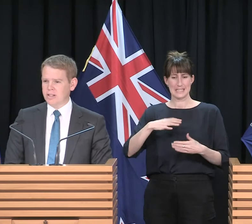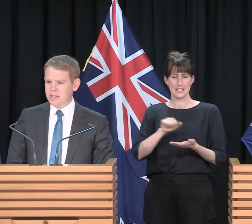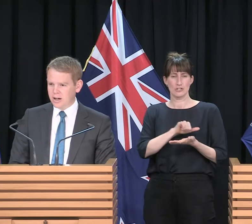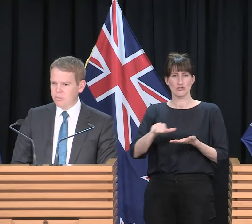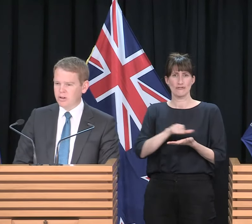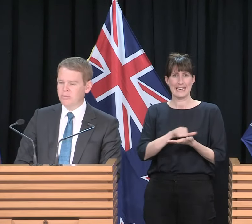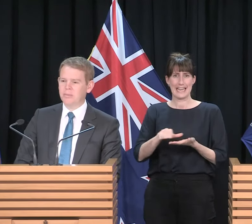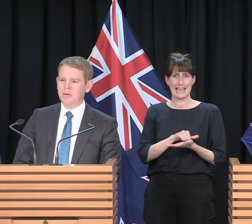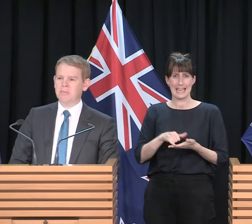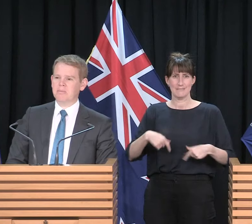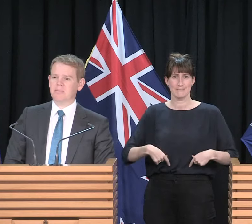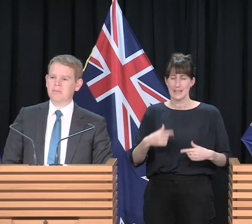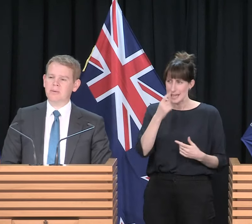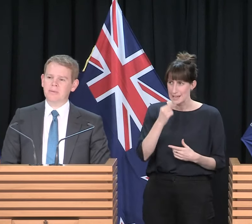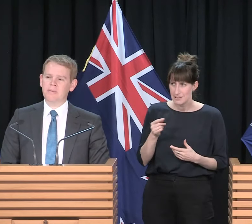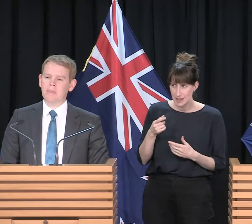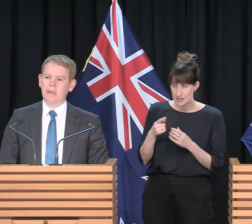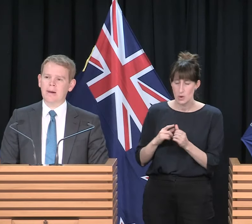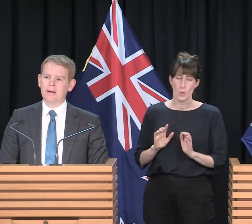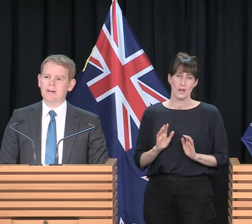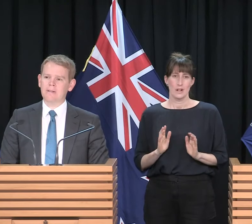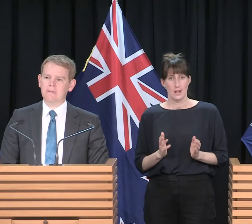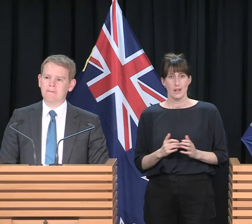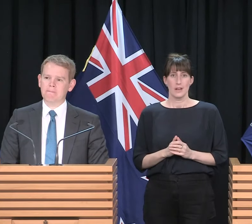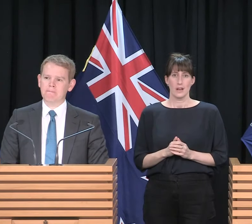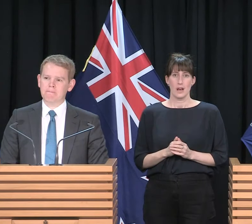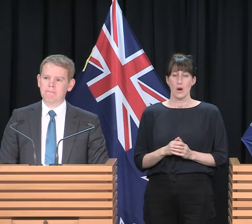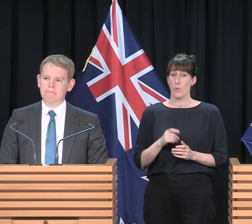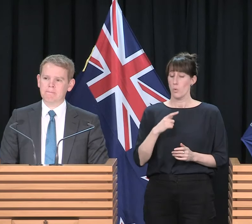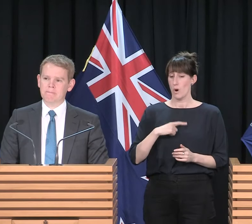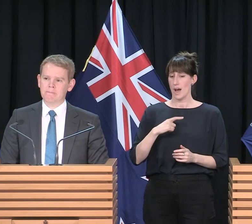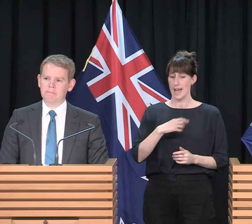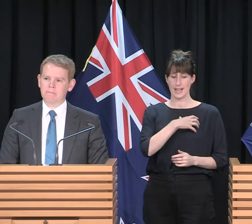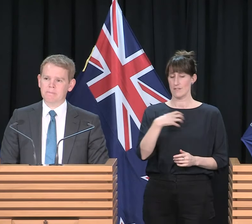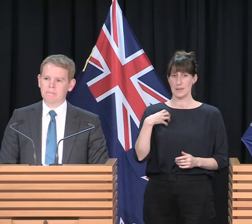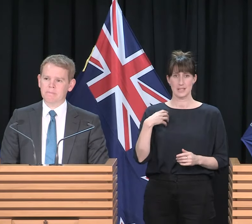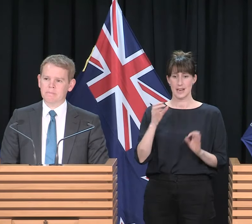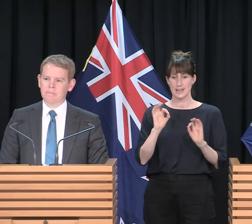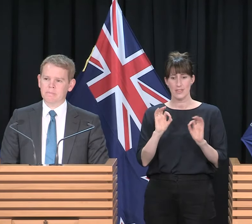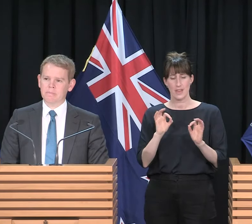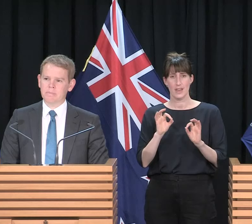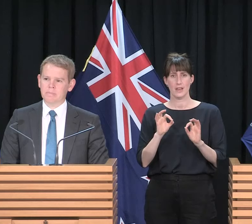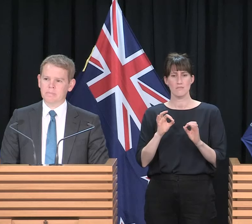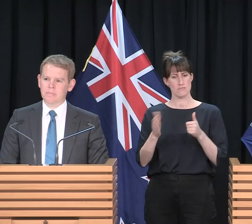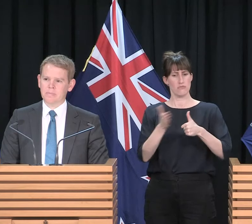at Alert Level 2 - where that's not possible, we'd ask them to wear a mask to keep